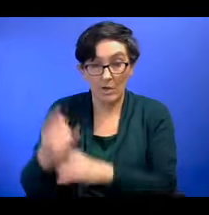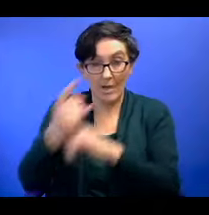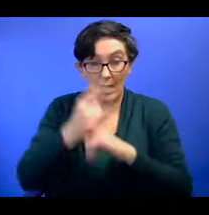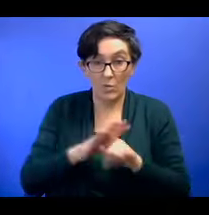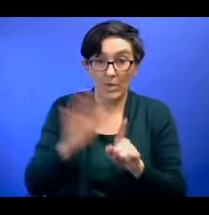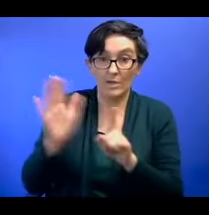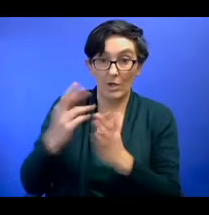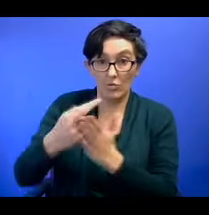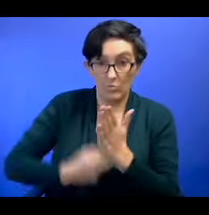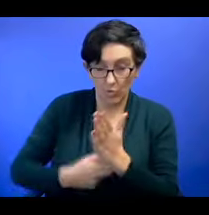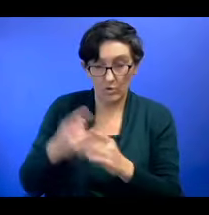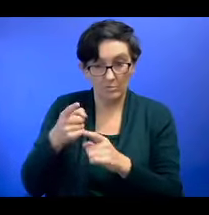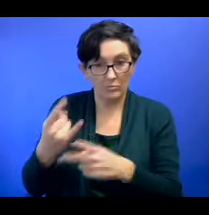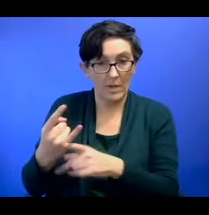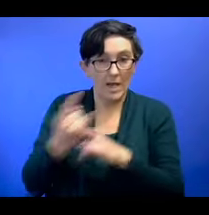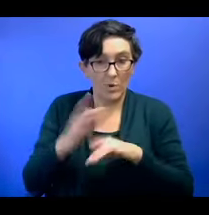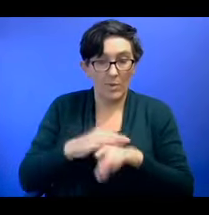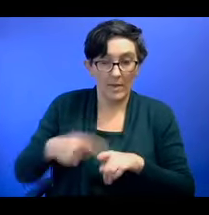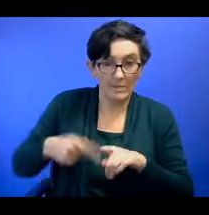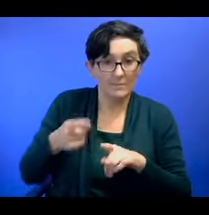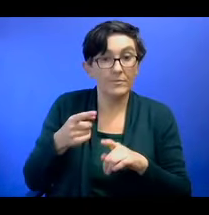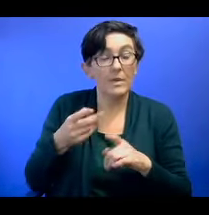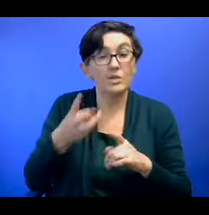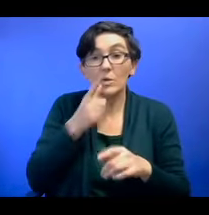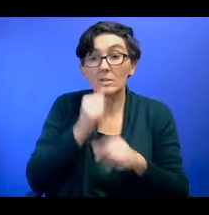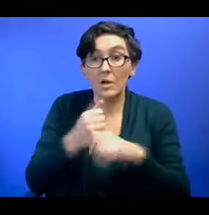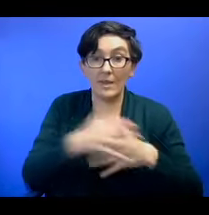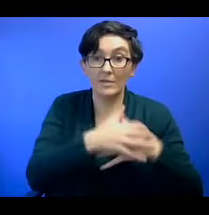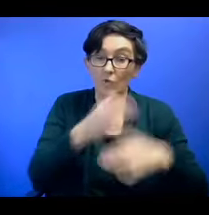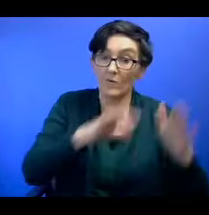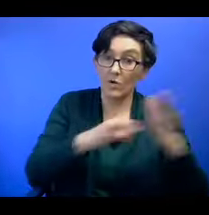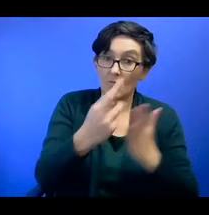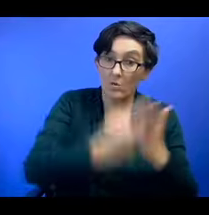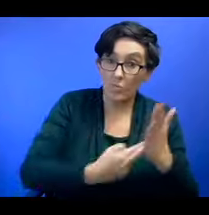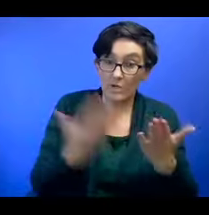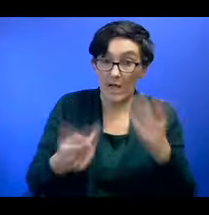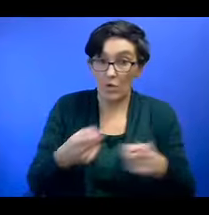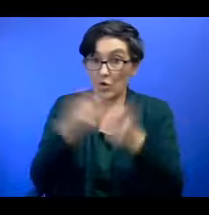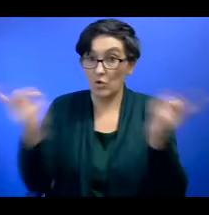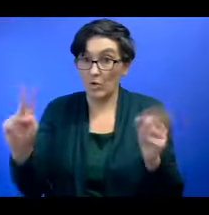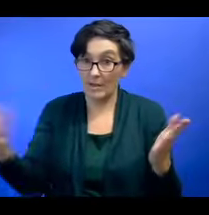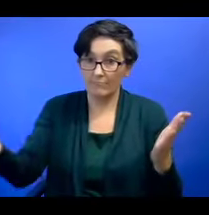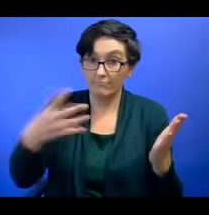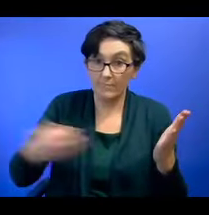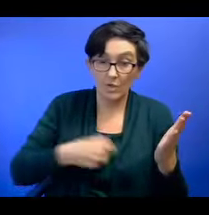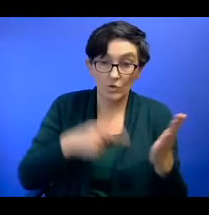will then discuss the draft State report, and how people can feed into it.